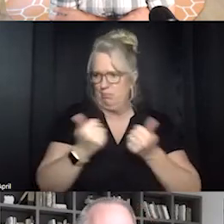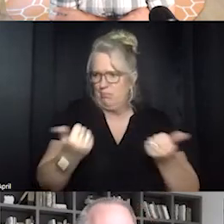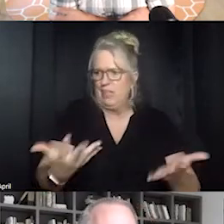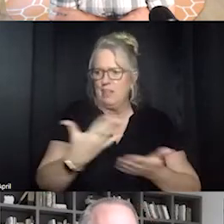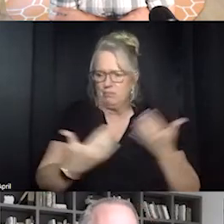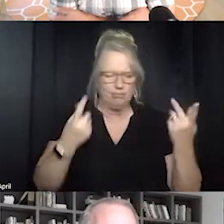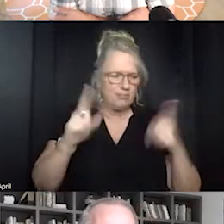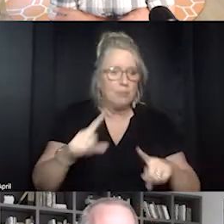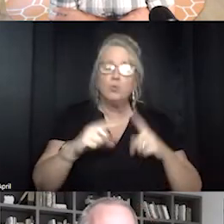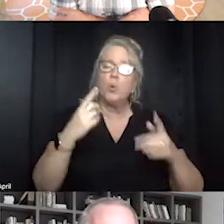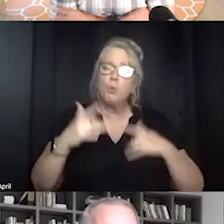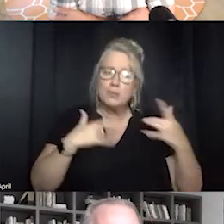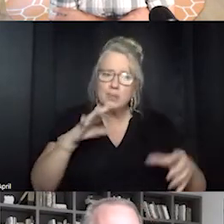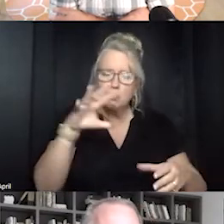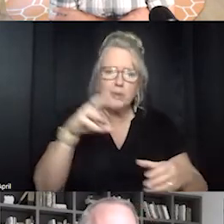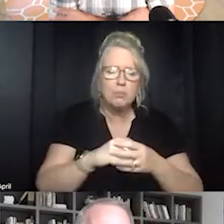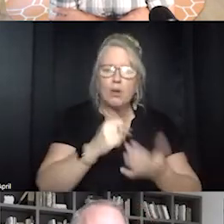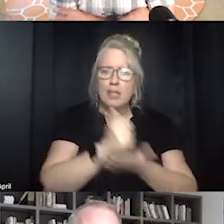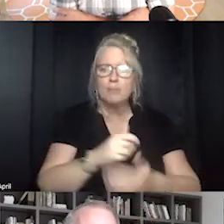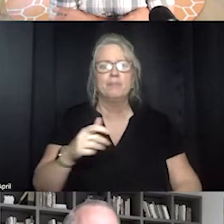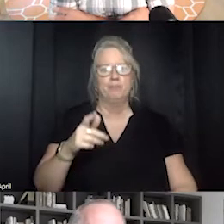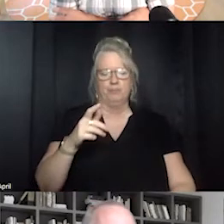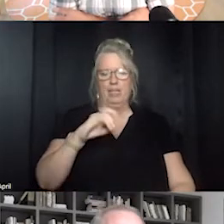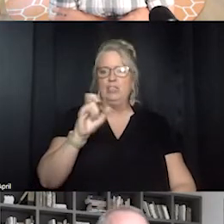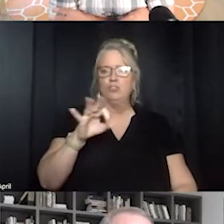EXCITE ADD BUT BEING PART OF IT. >> JEFF, THIS IS REALLY RICH. I AM